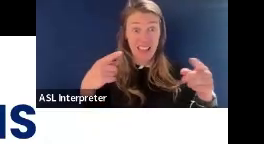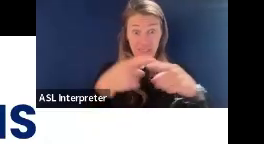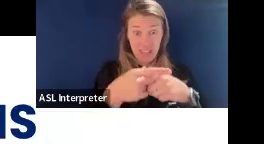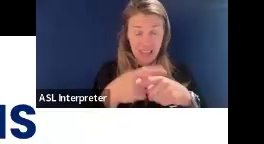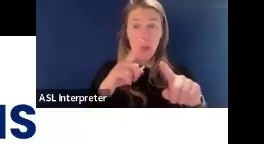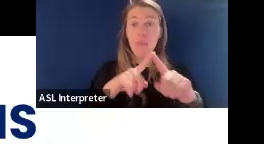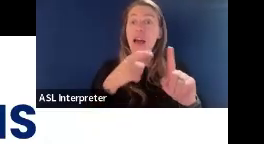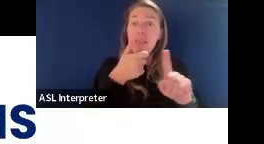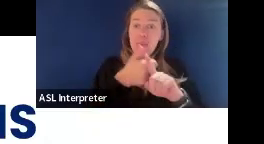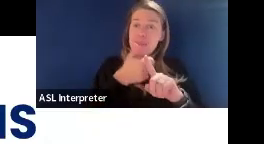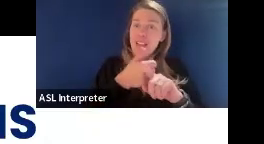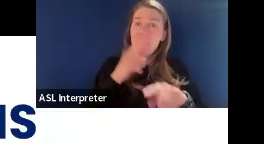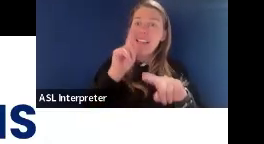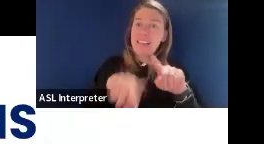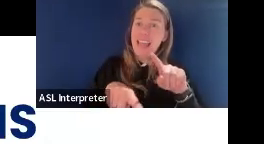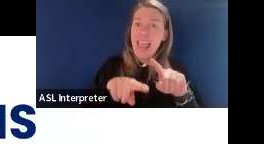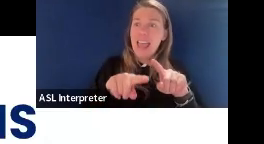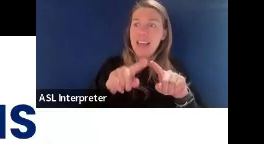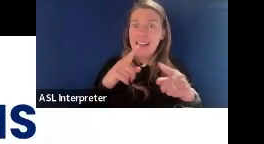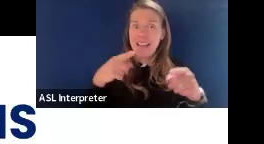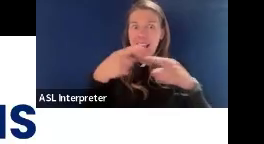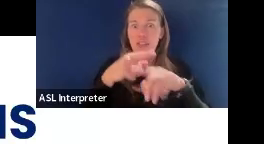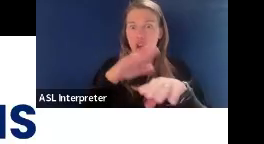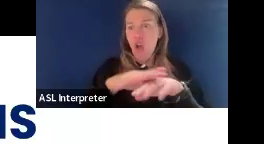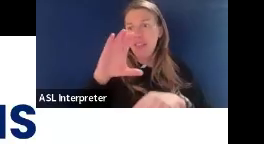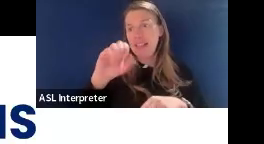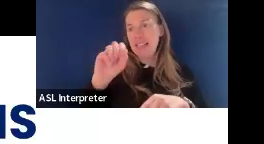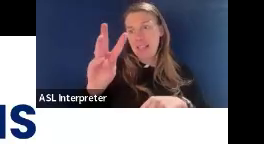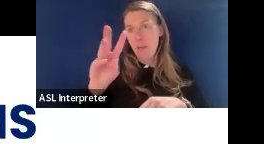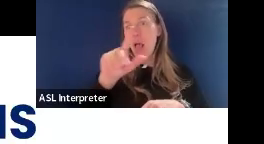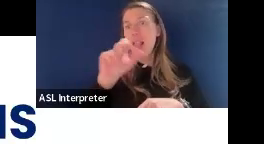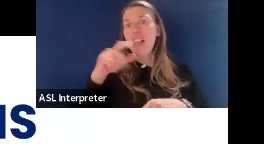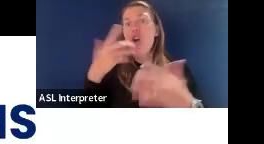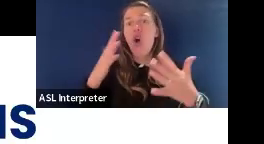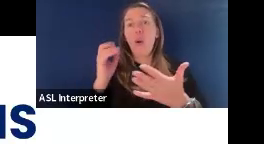they themselves will not be able to be in conflict on the CSW unless they've been